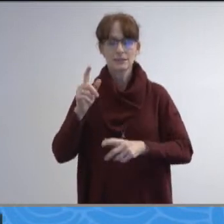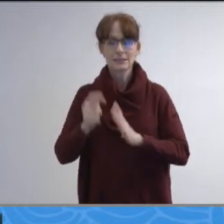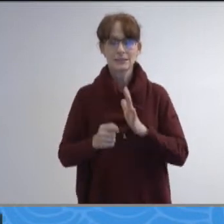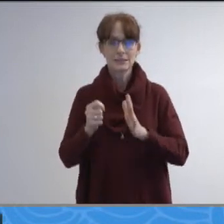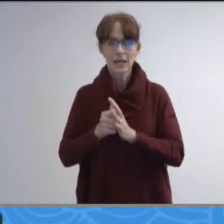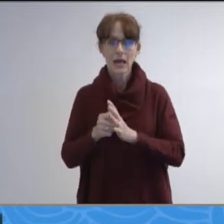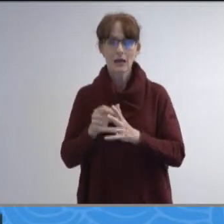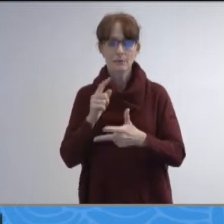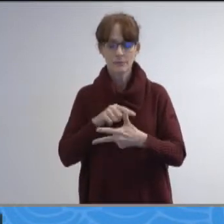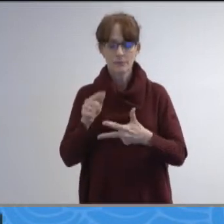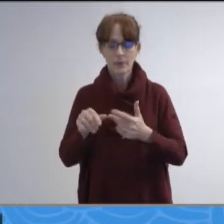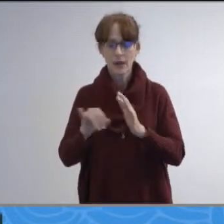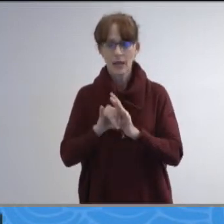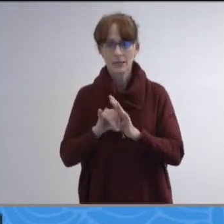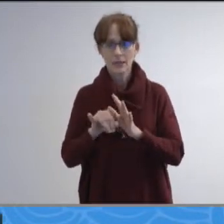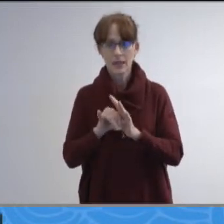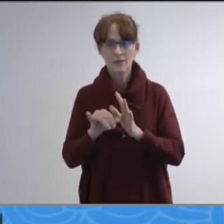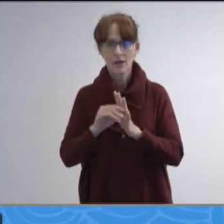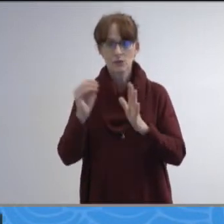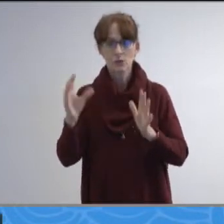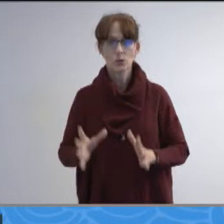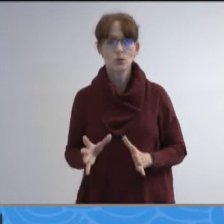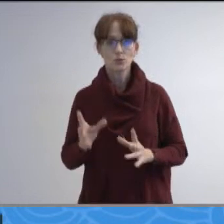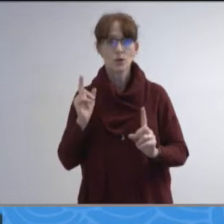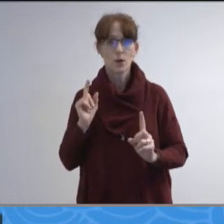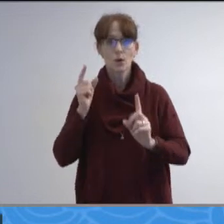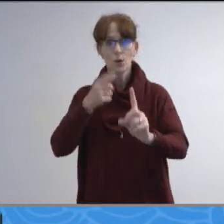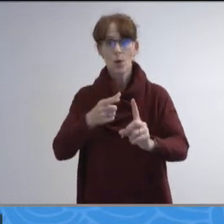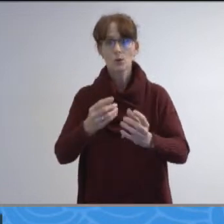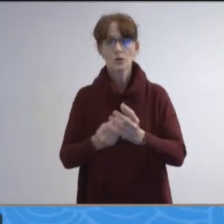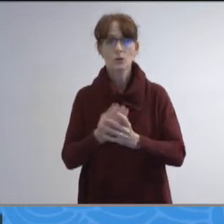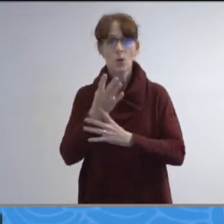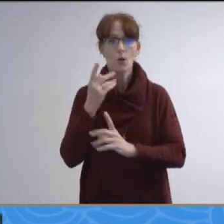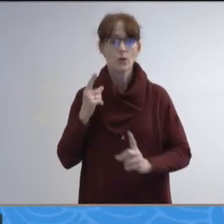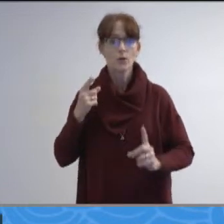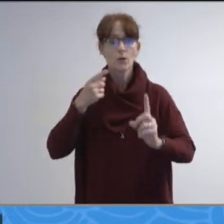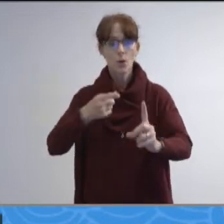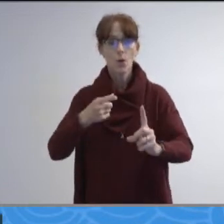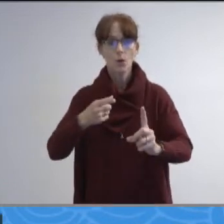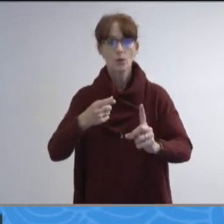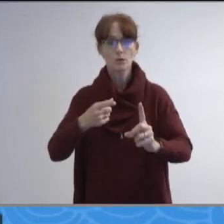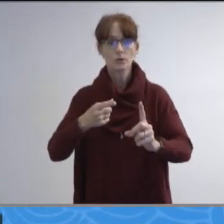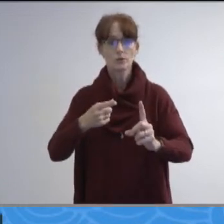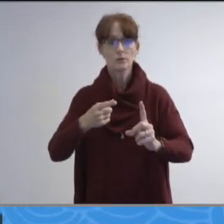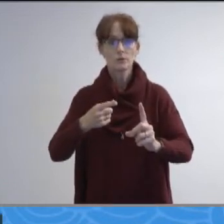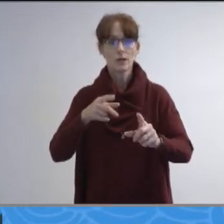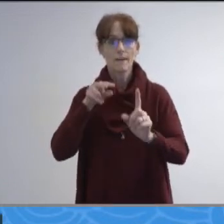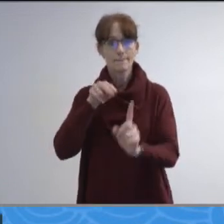We can identify students goals and growth goals and ultimately monitor their progress